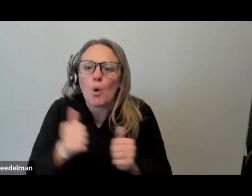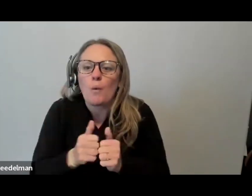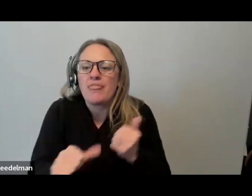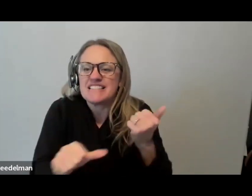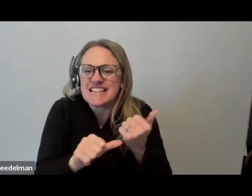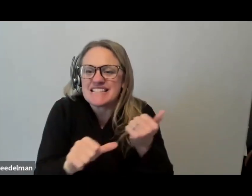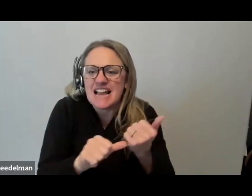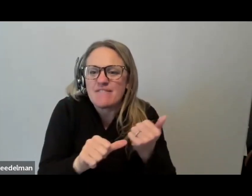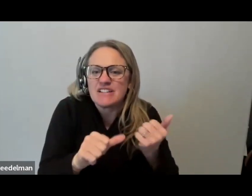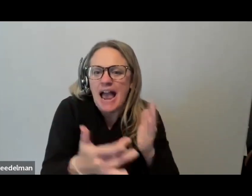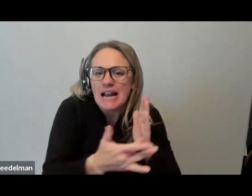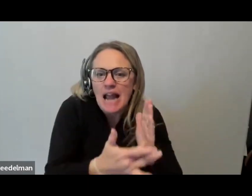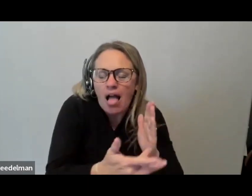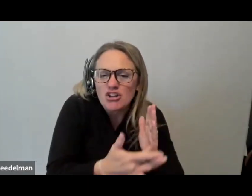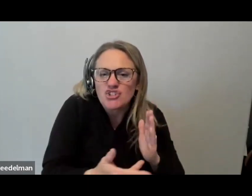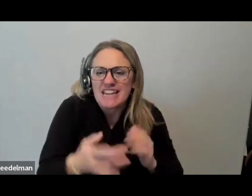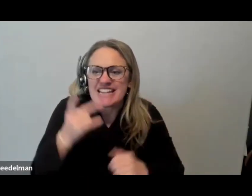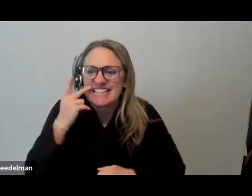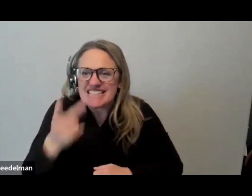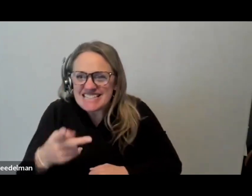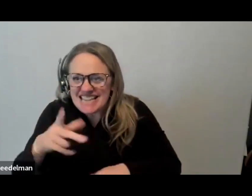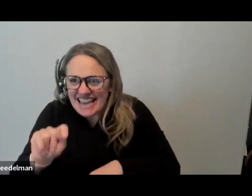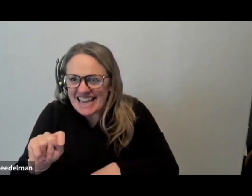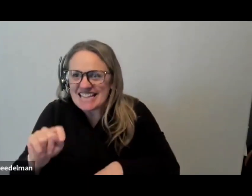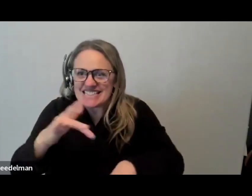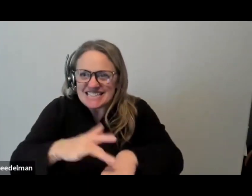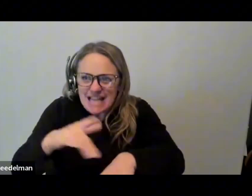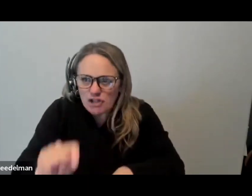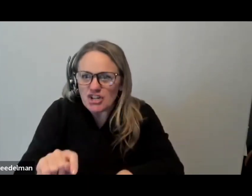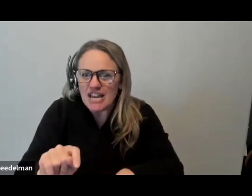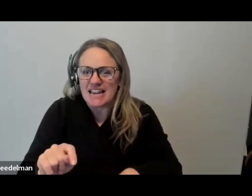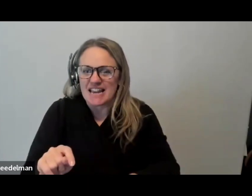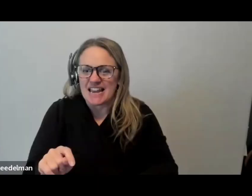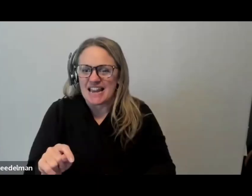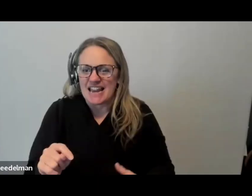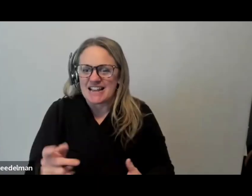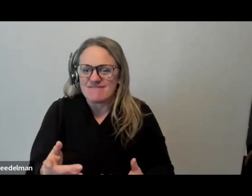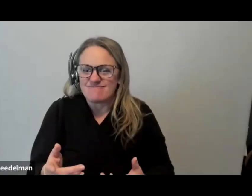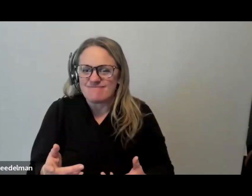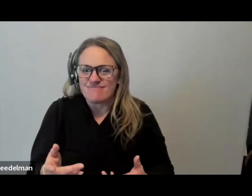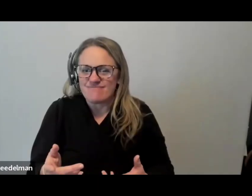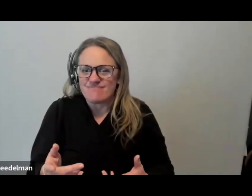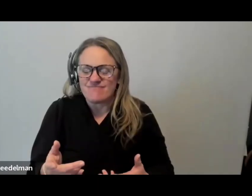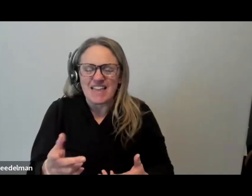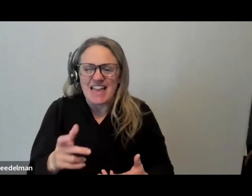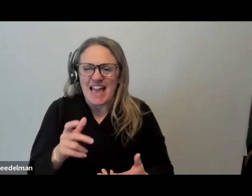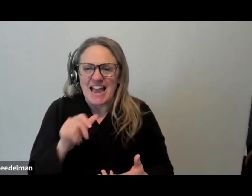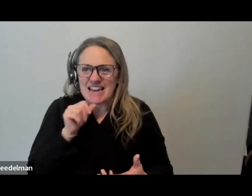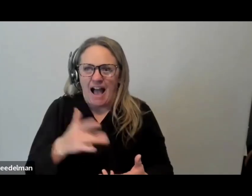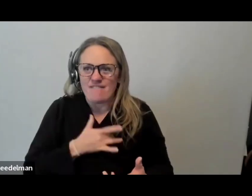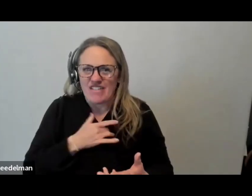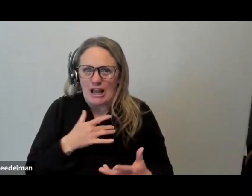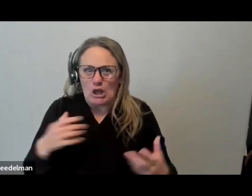and experience and start to feel less like this is a, a scary gray zone, they haven't really entered.